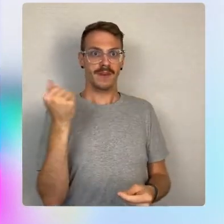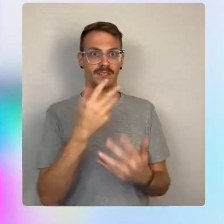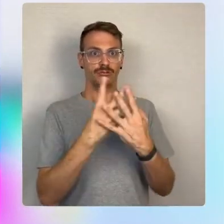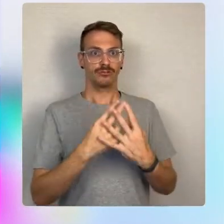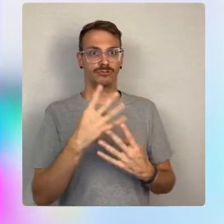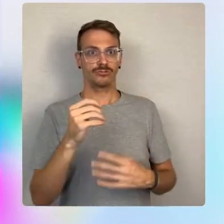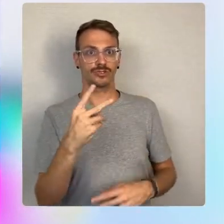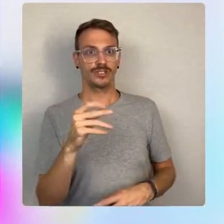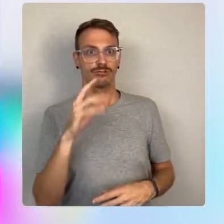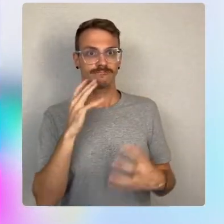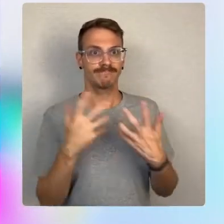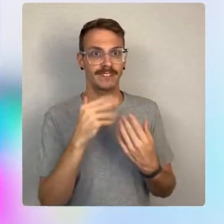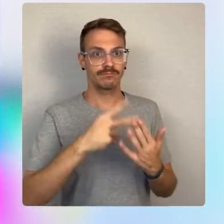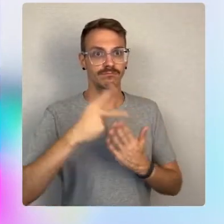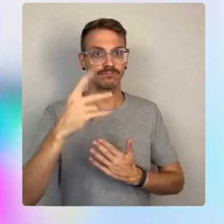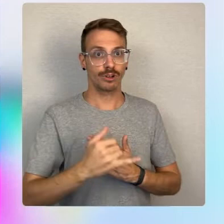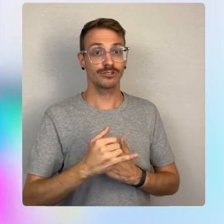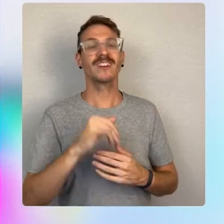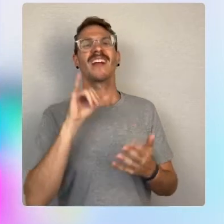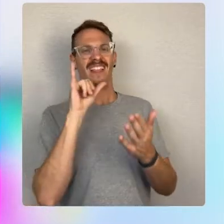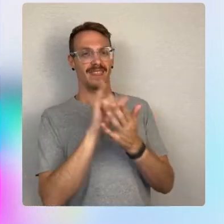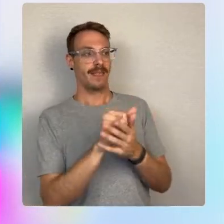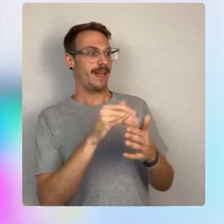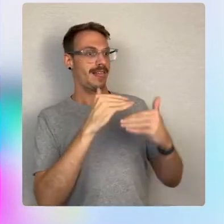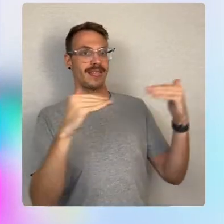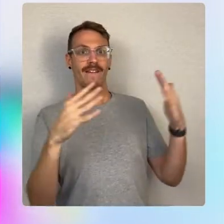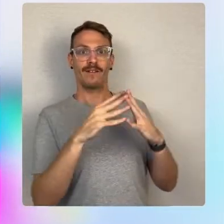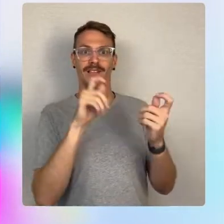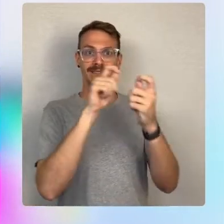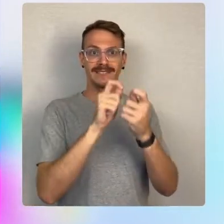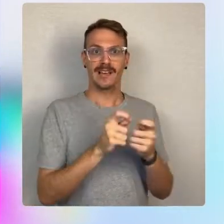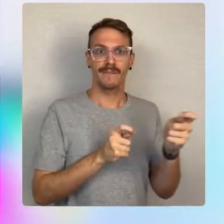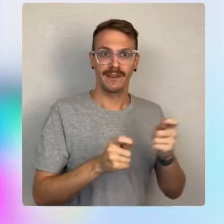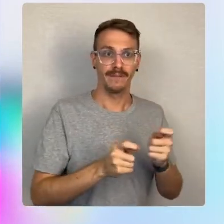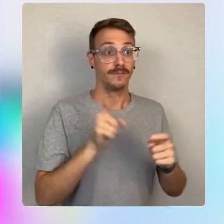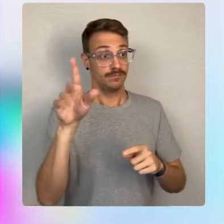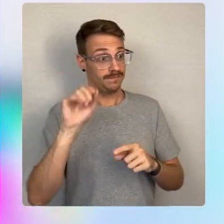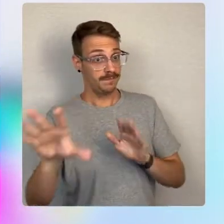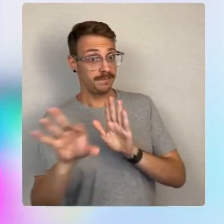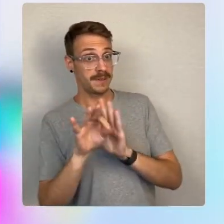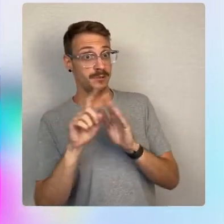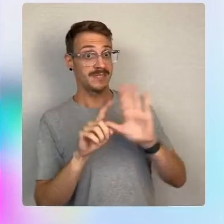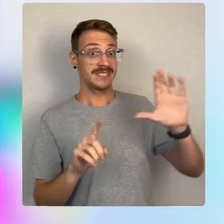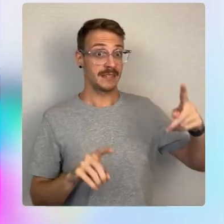And building level of detail management, ability to choose between CPU and GPU scanning,